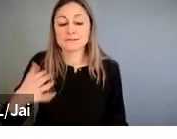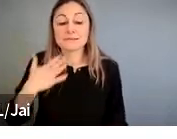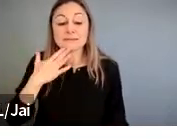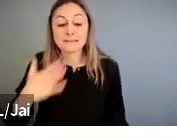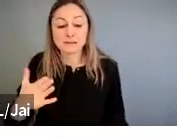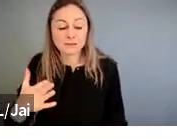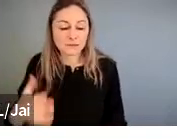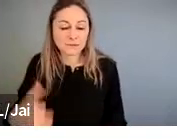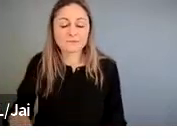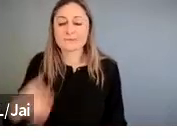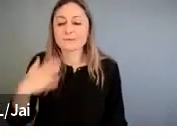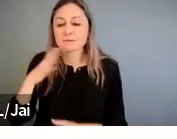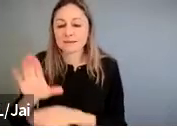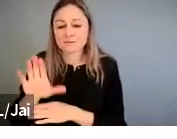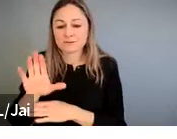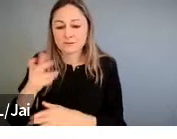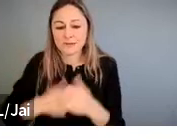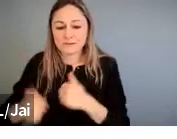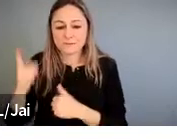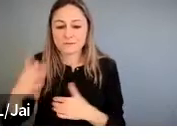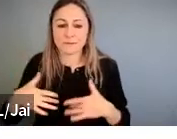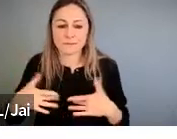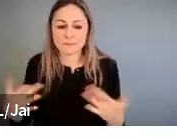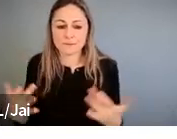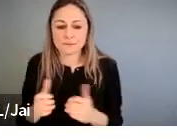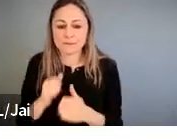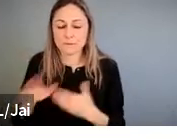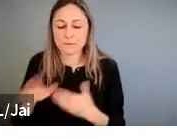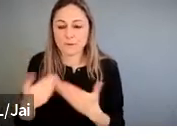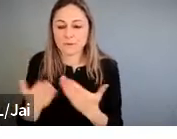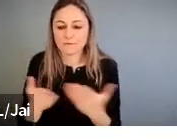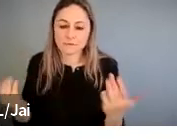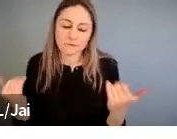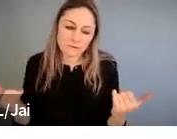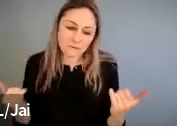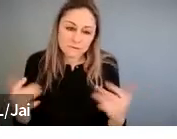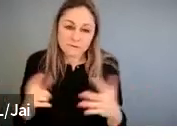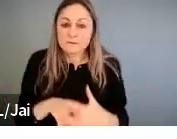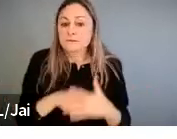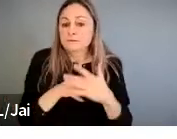everyone. It's a pleasure to be with all of you today. I want to start off my remarks by thanking